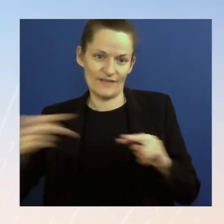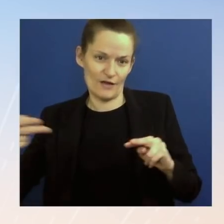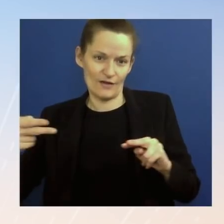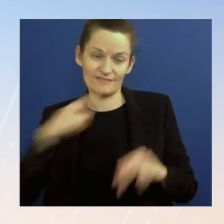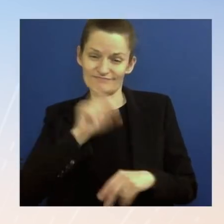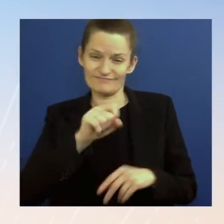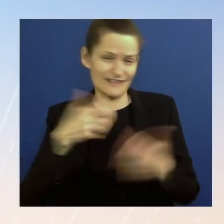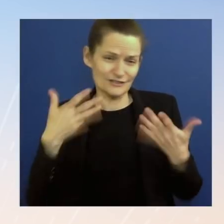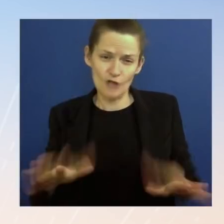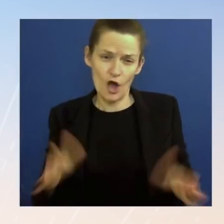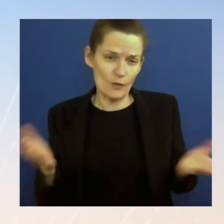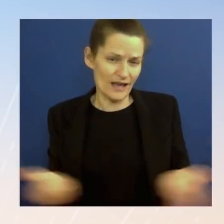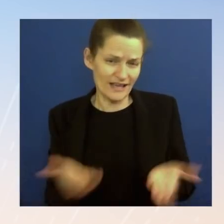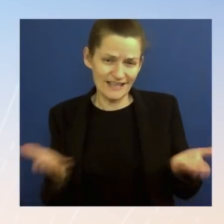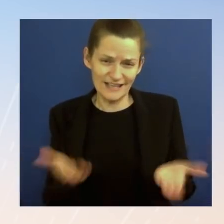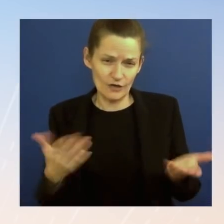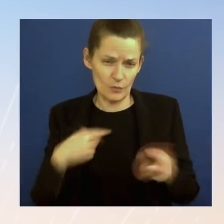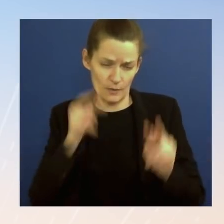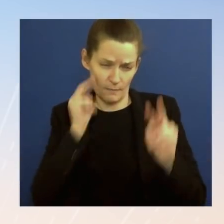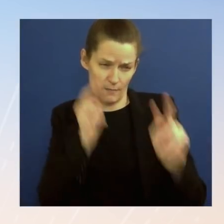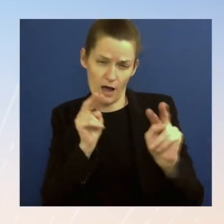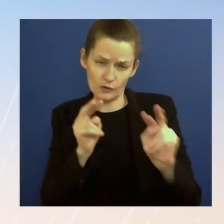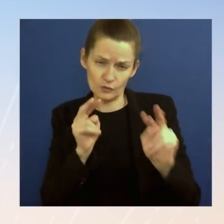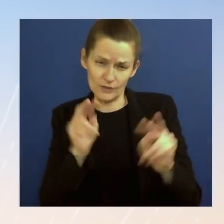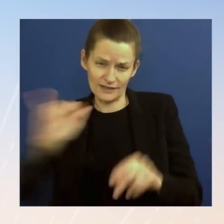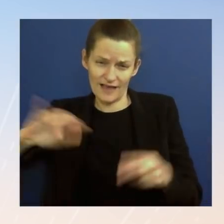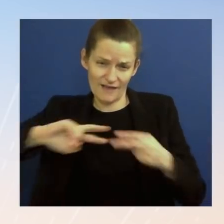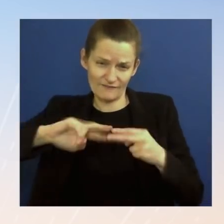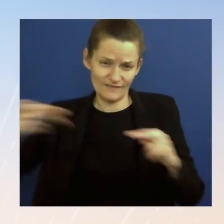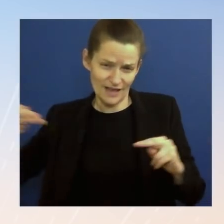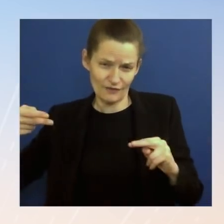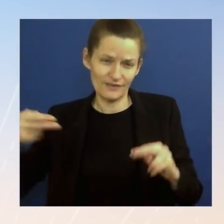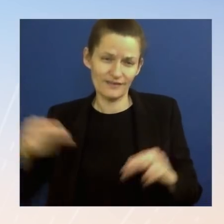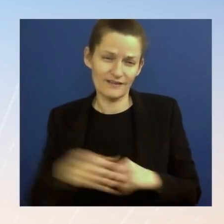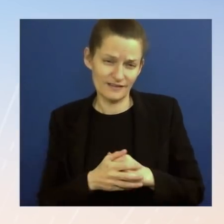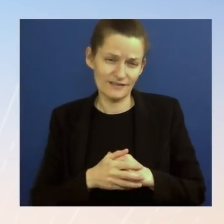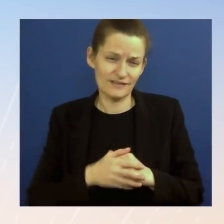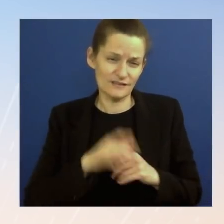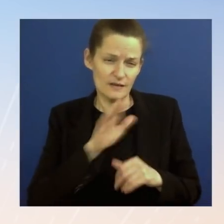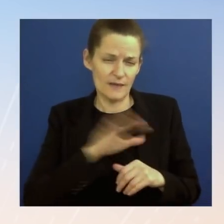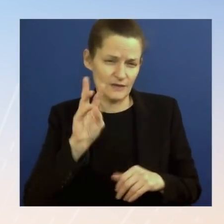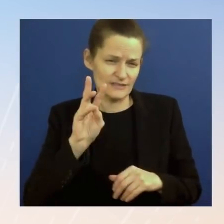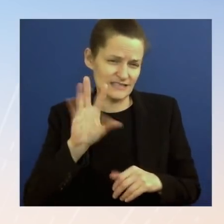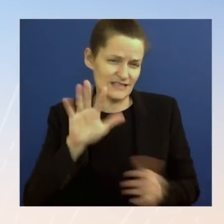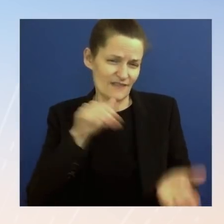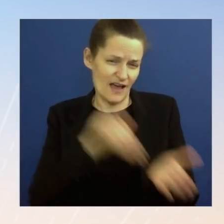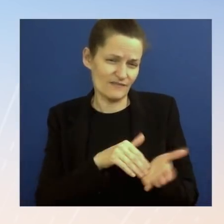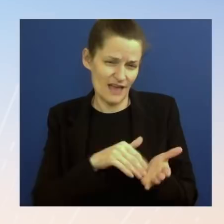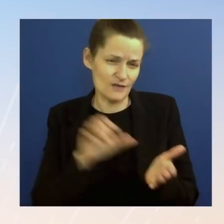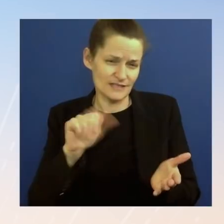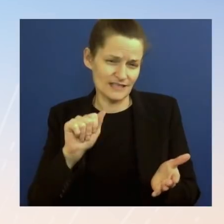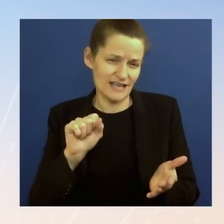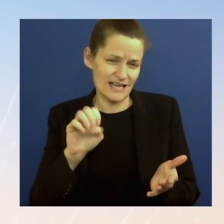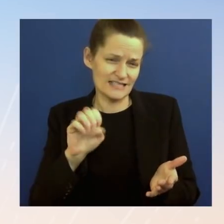We currently have about 35,000 cases in this country. We expect some fluctuation, especially at this relatively low level,